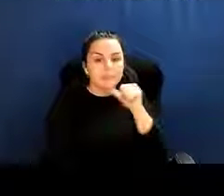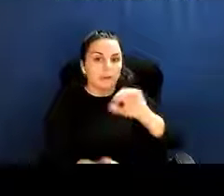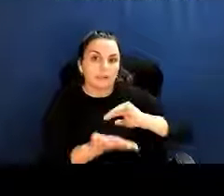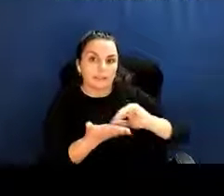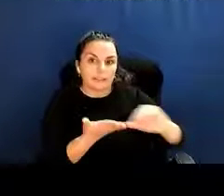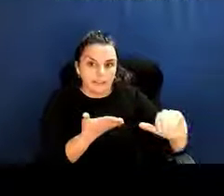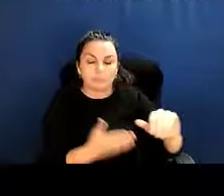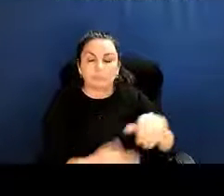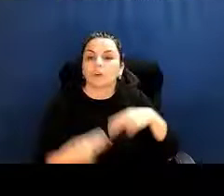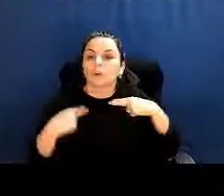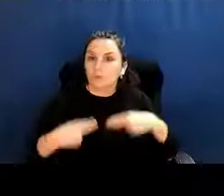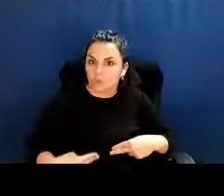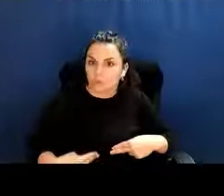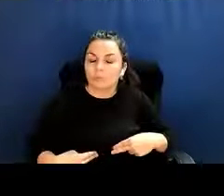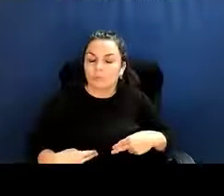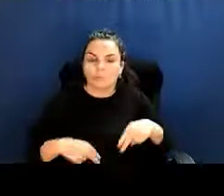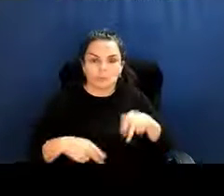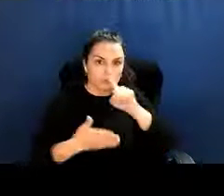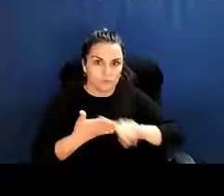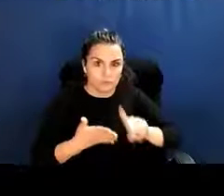that is conducted or supported by HHS.